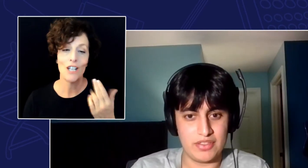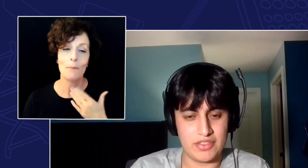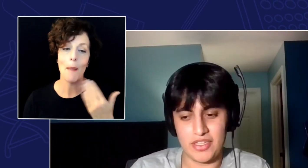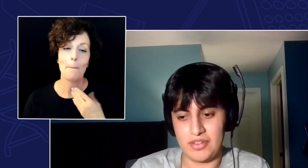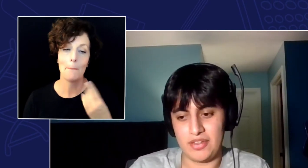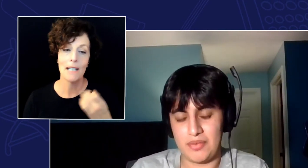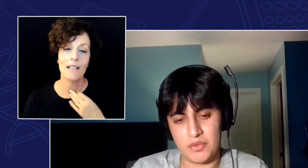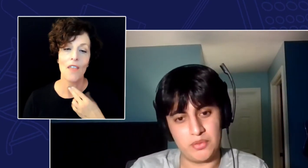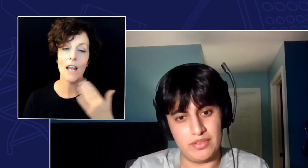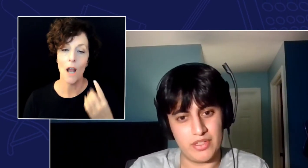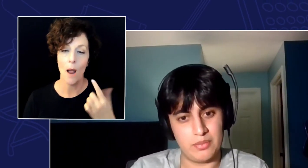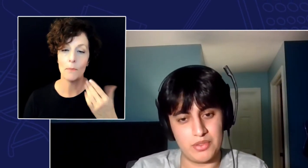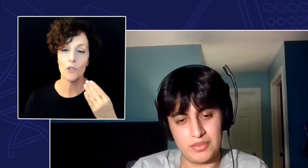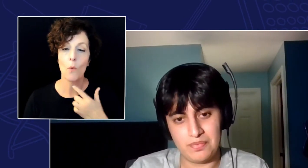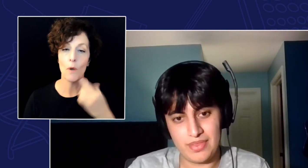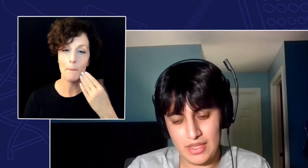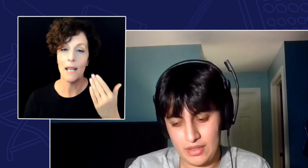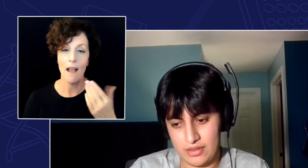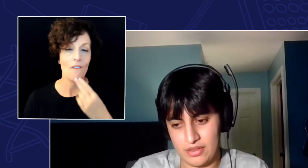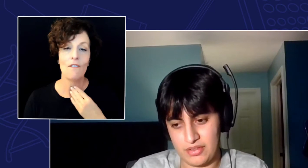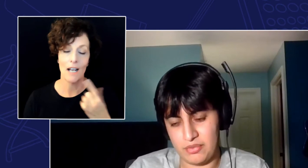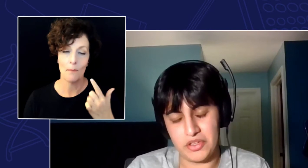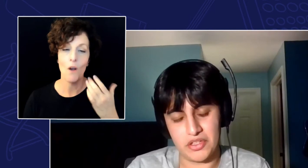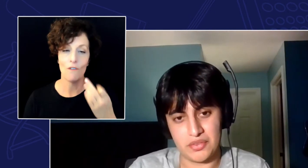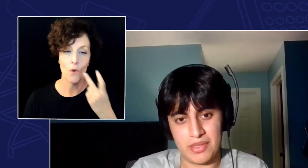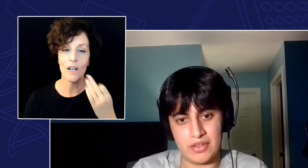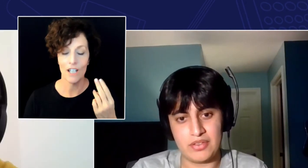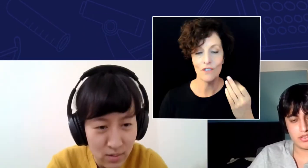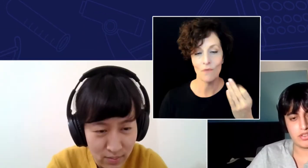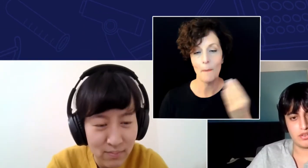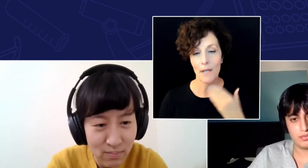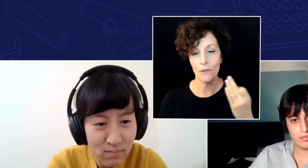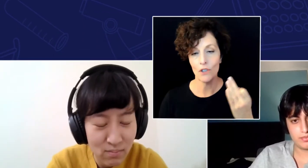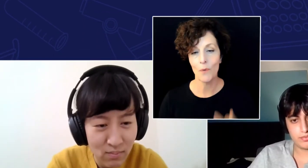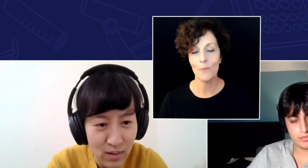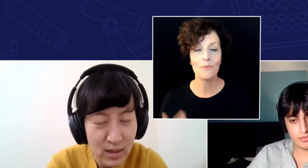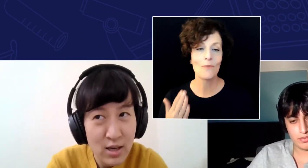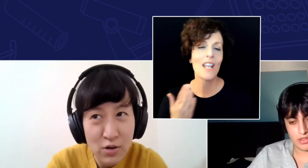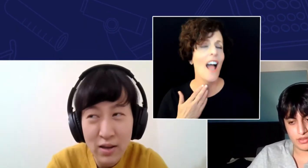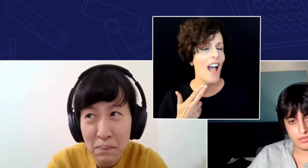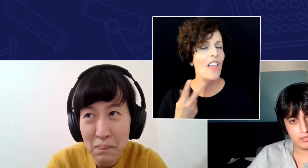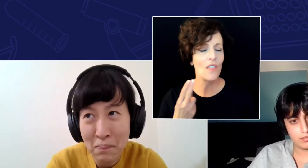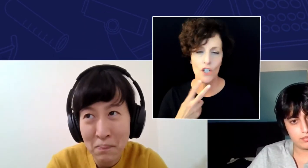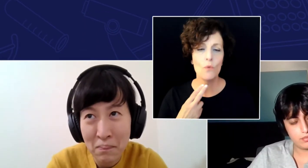Since that option will be available four years from now, so... [DR. CHIANG:] I think you can --